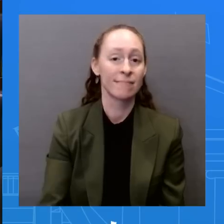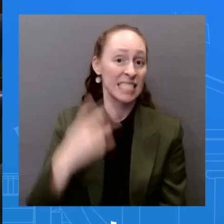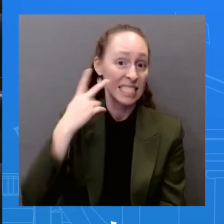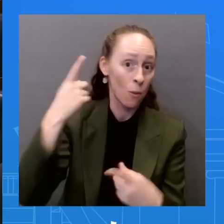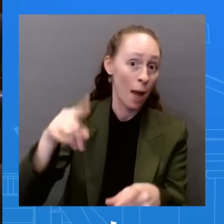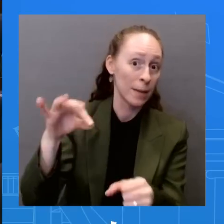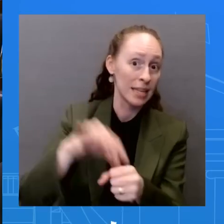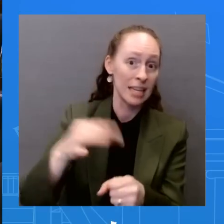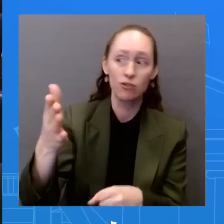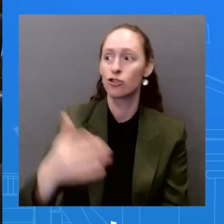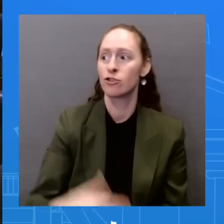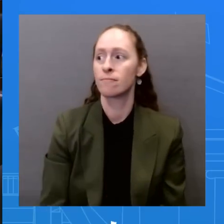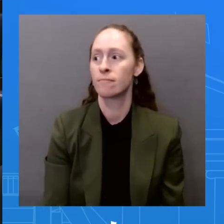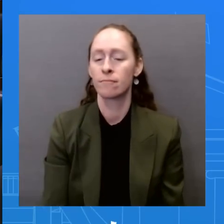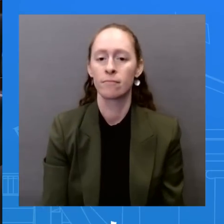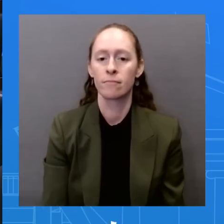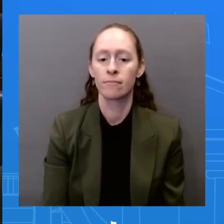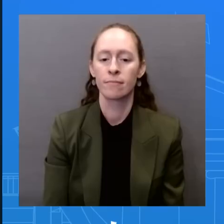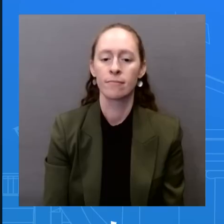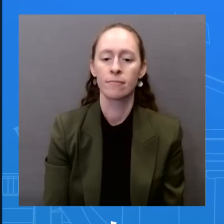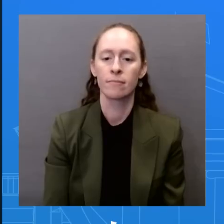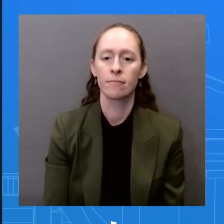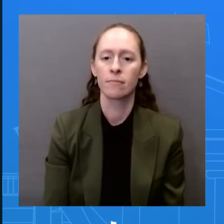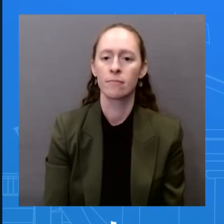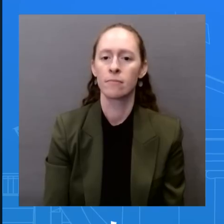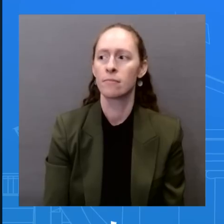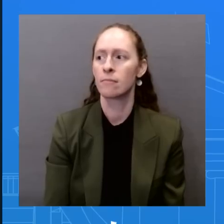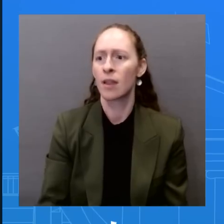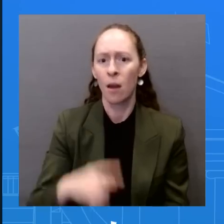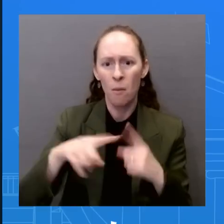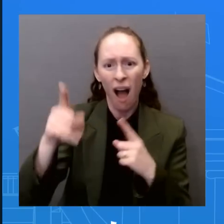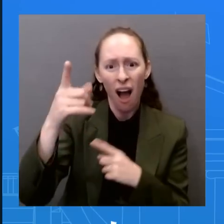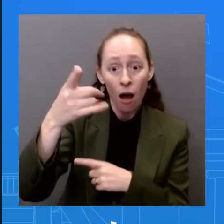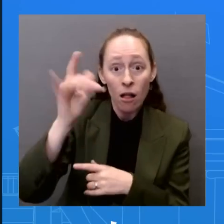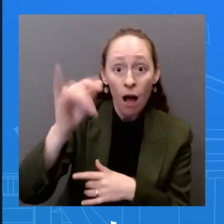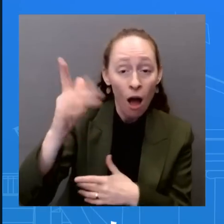something the White House supports? Ms. Jean-Pierre: I'm not going to get into any --